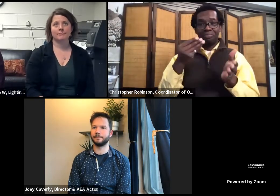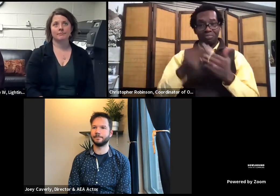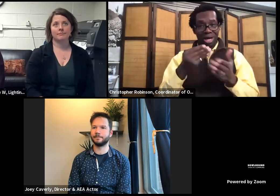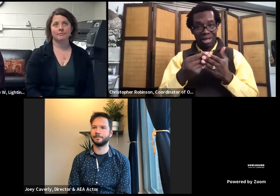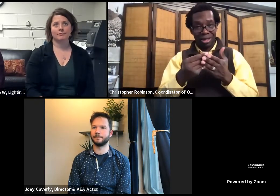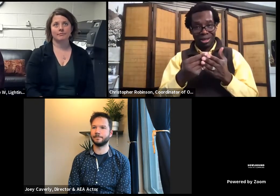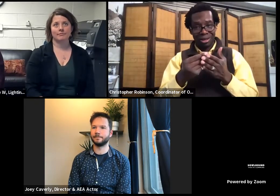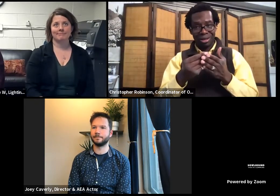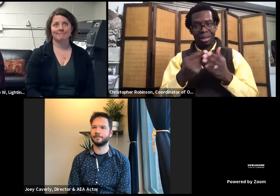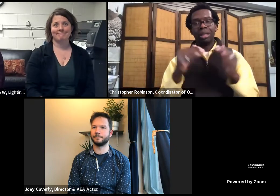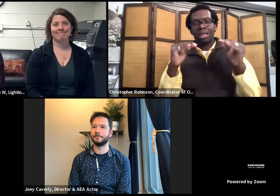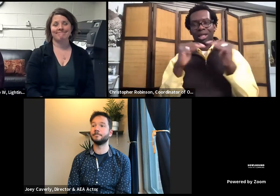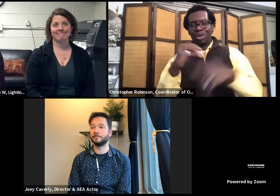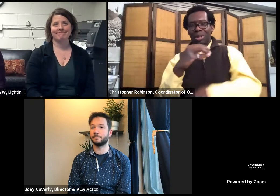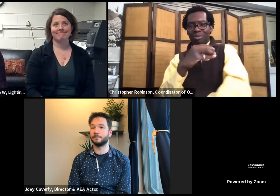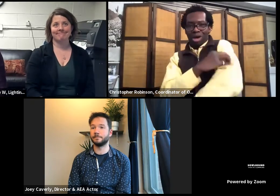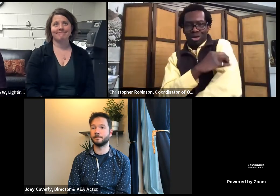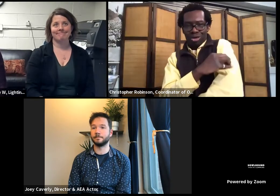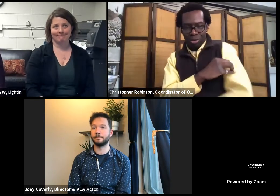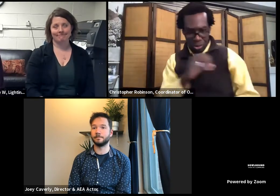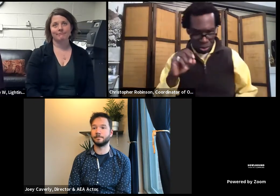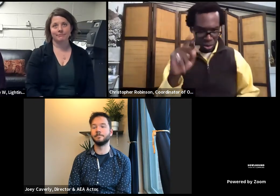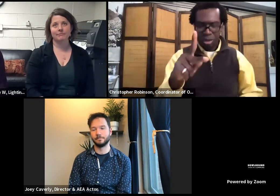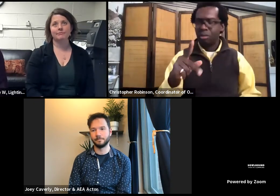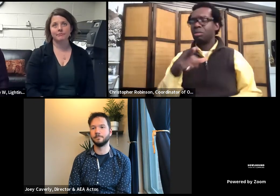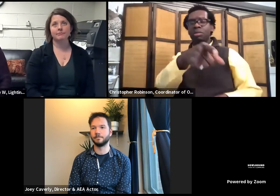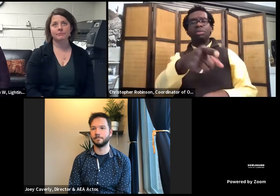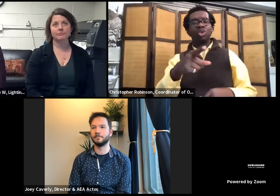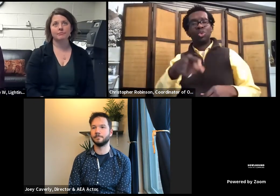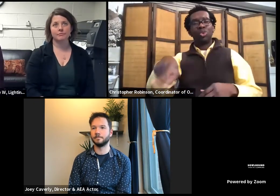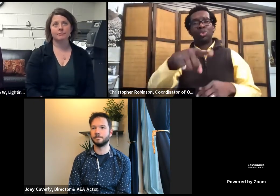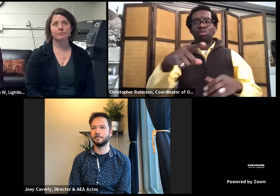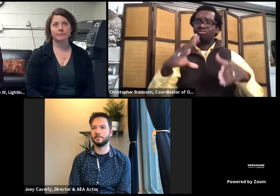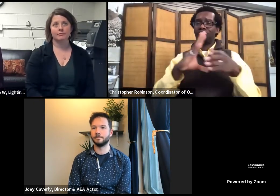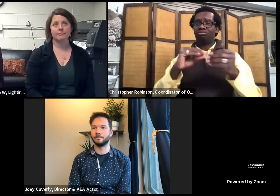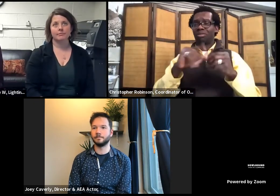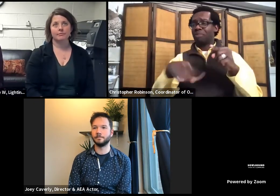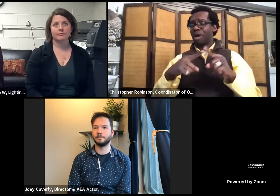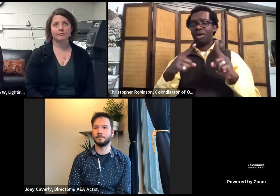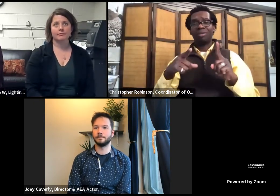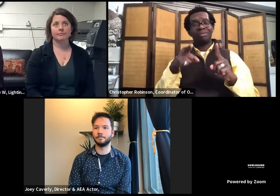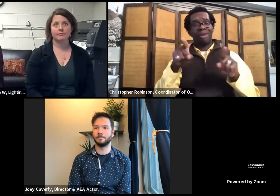Okay, yeah, and related to power, I'm talking about money. I think it's equal to power often.